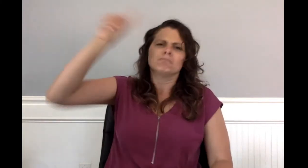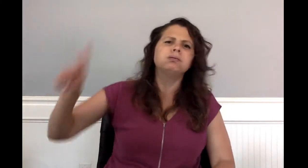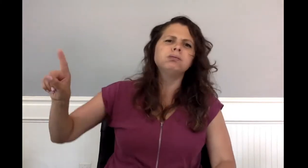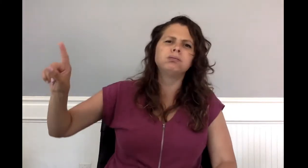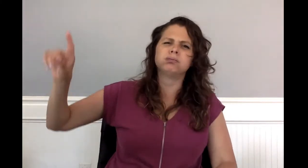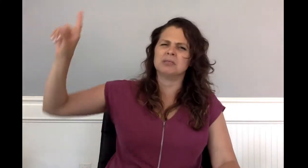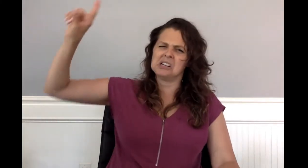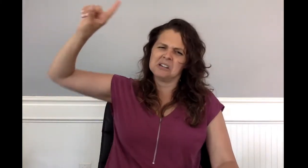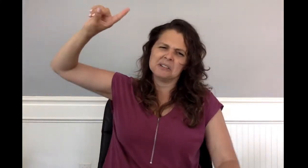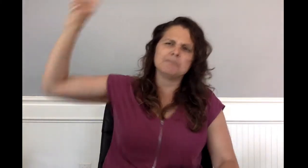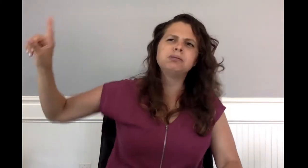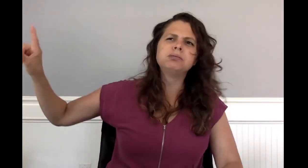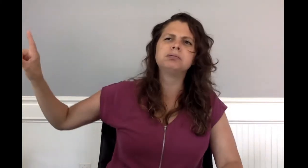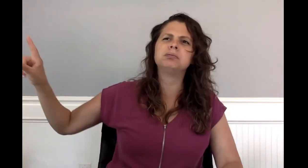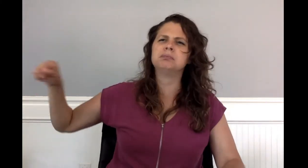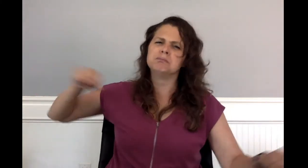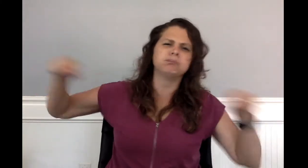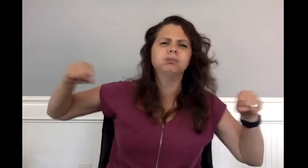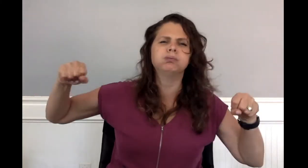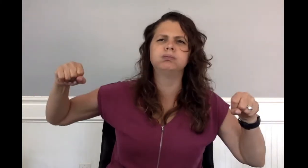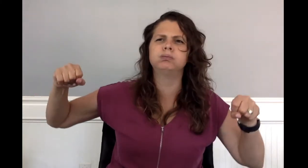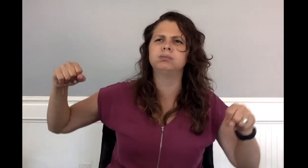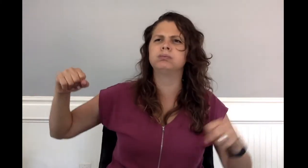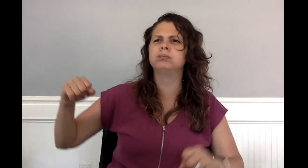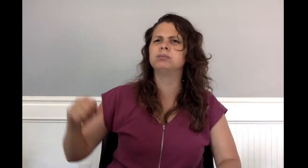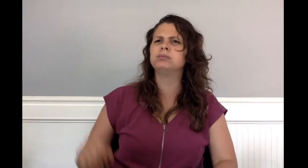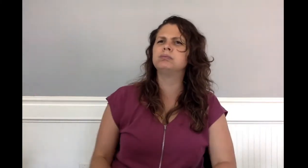Thunder echoed in the distance.